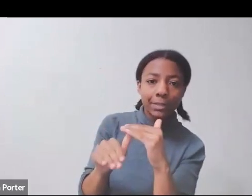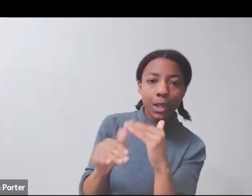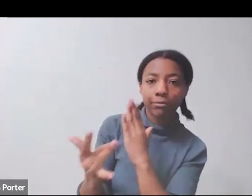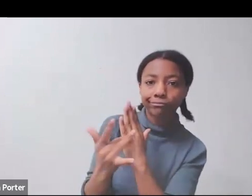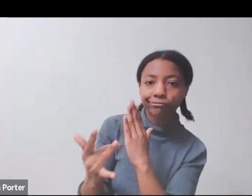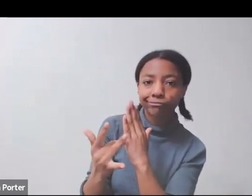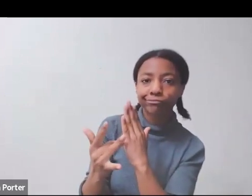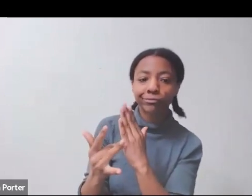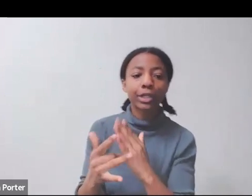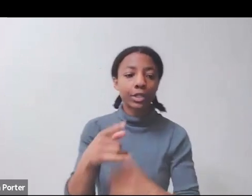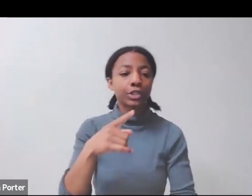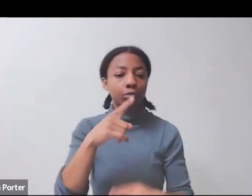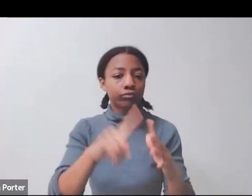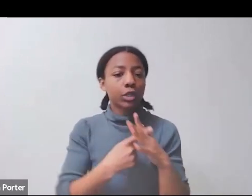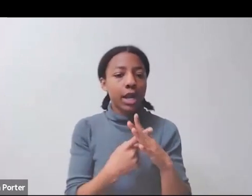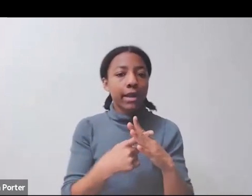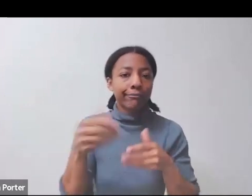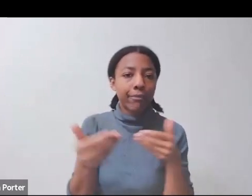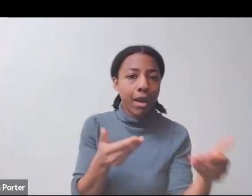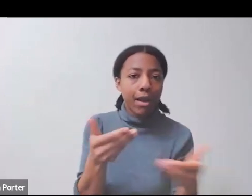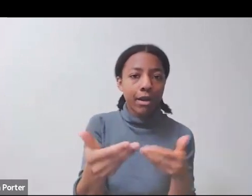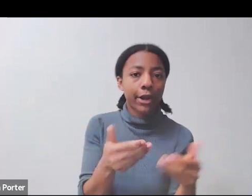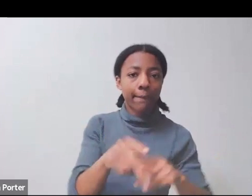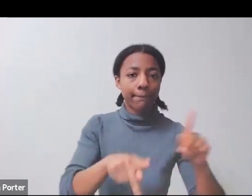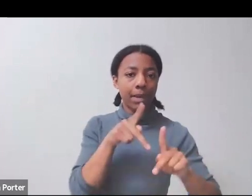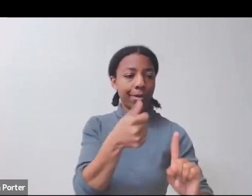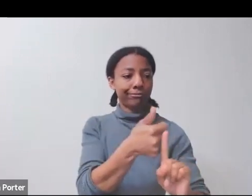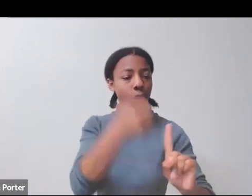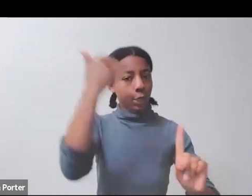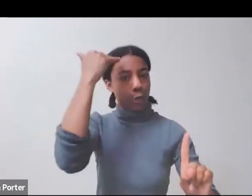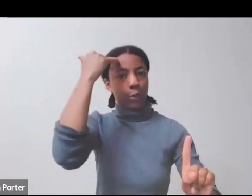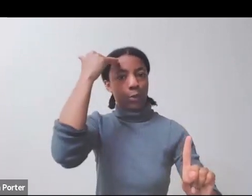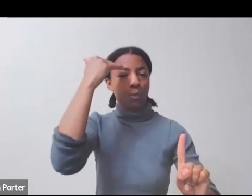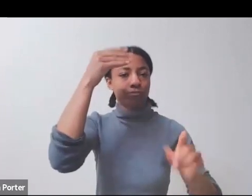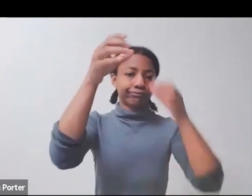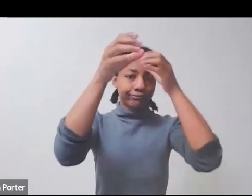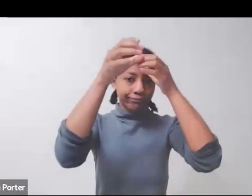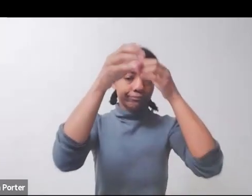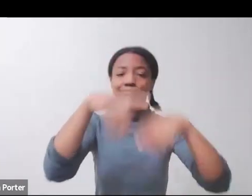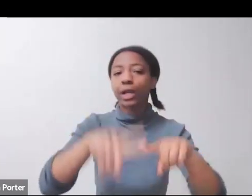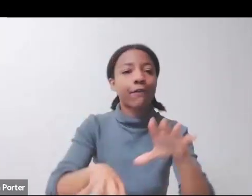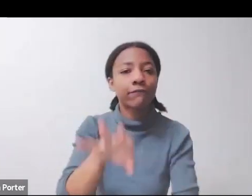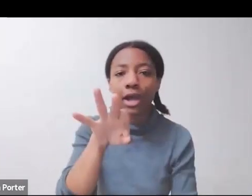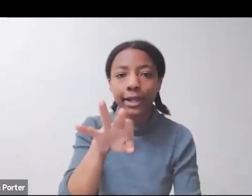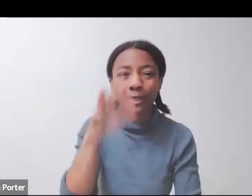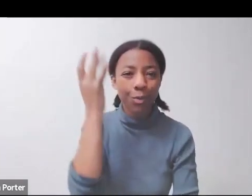as well as folks that had much higher levels of expertise and could make all of those design decisions. Again, they couldn't find those folks because it's not being